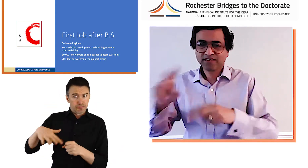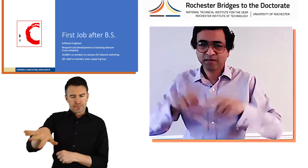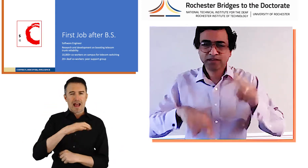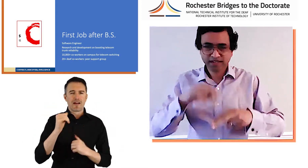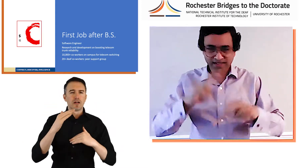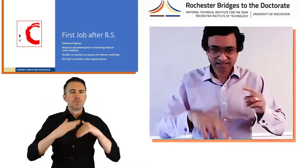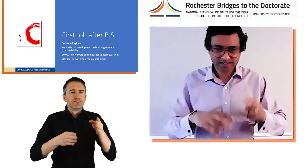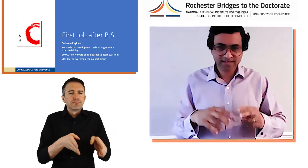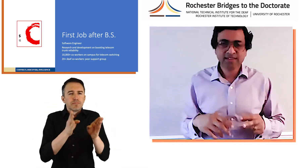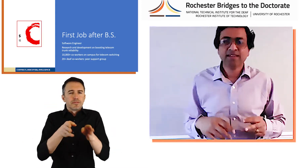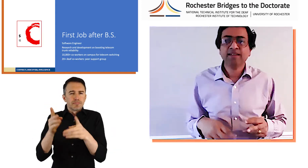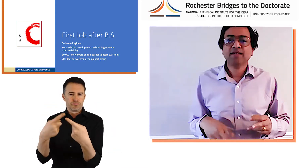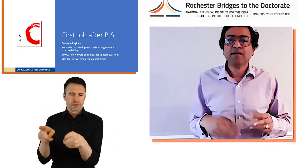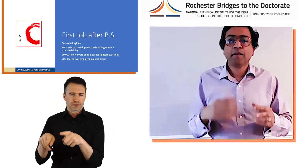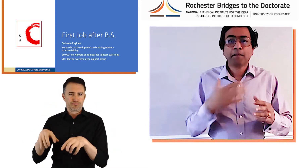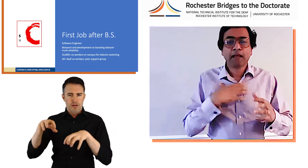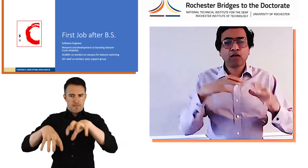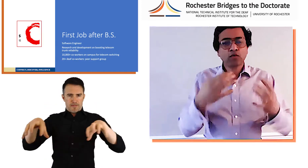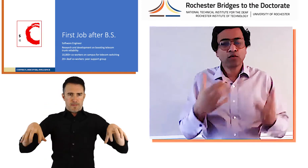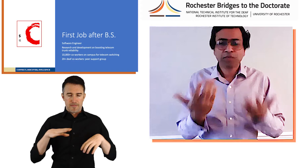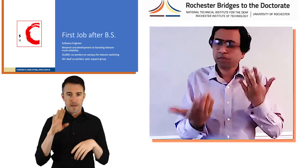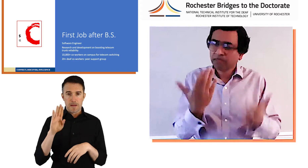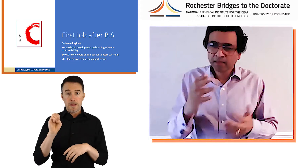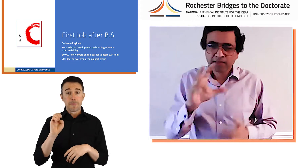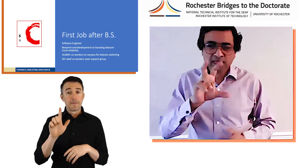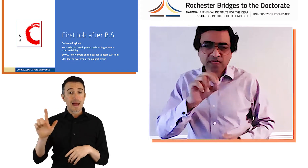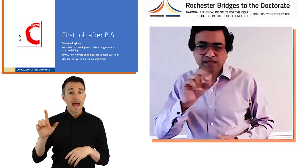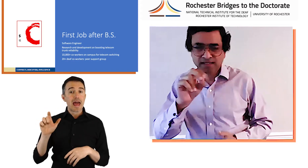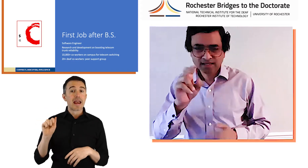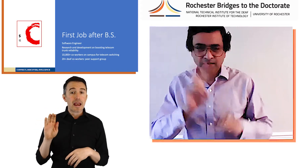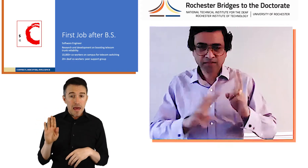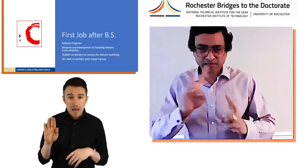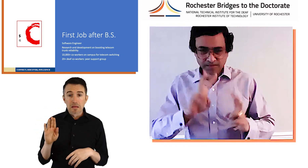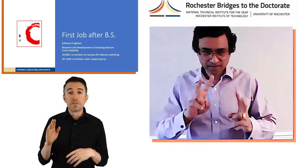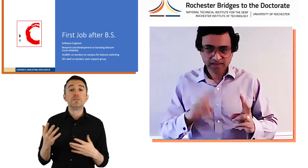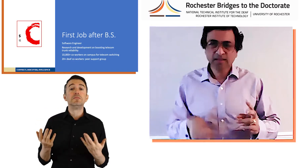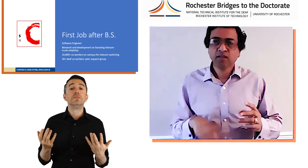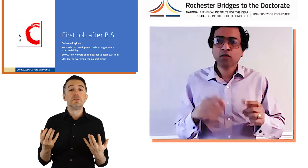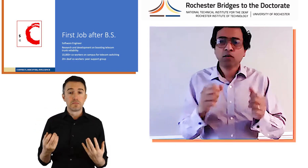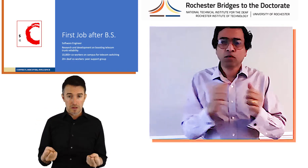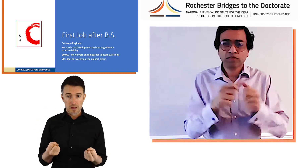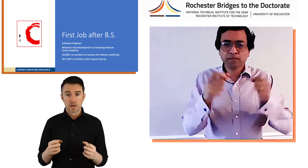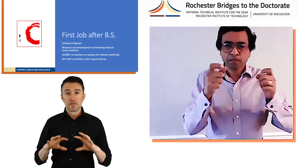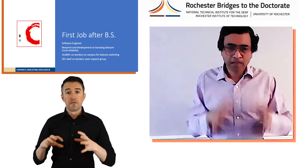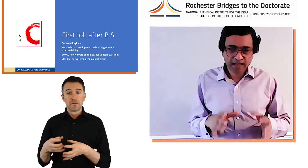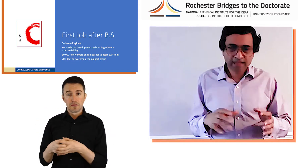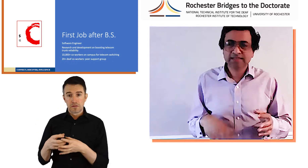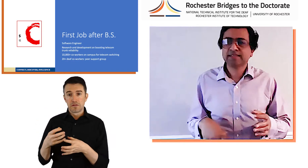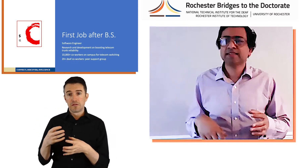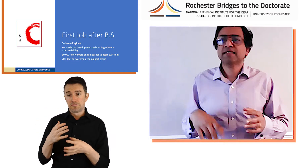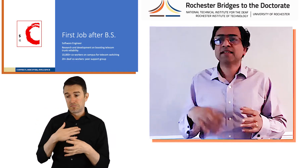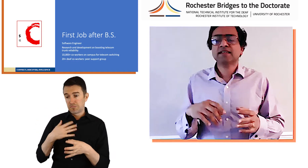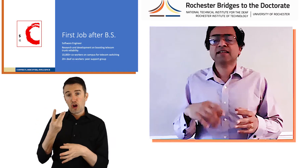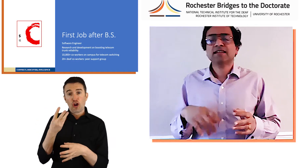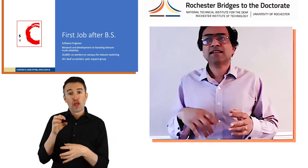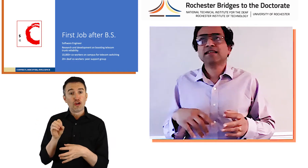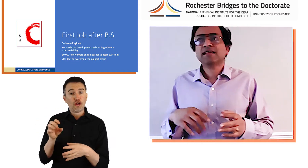across several different buildings in the campus. So, I worked with about 30 people in my group